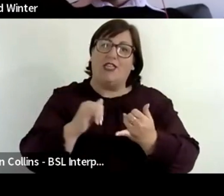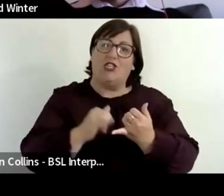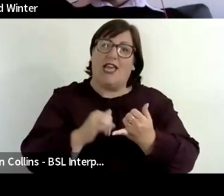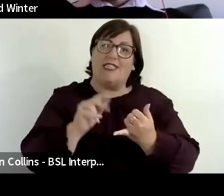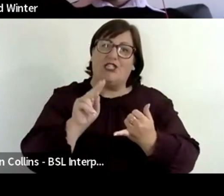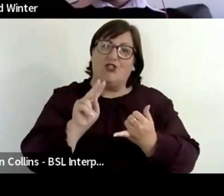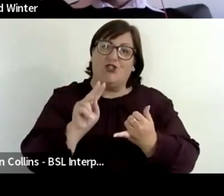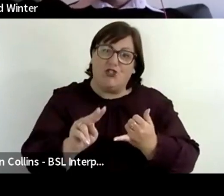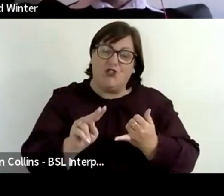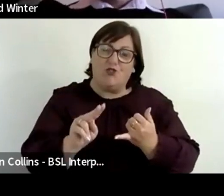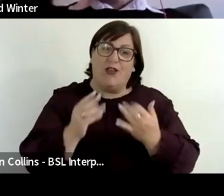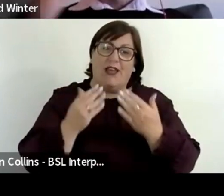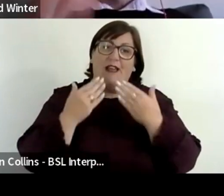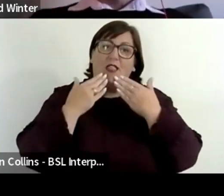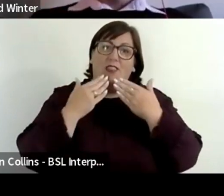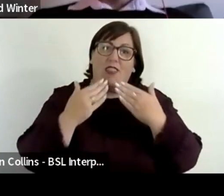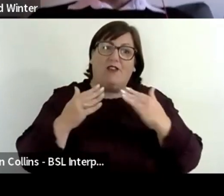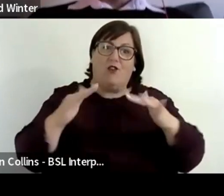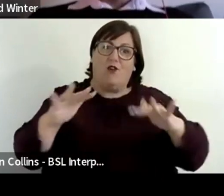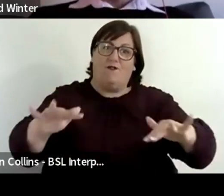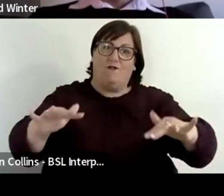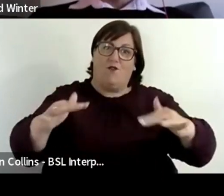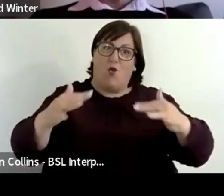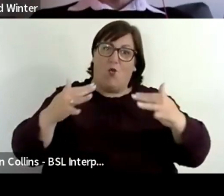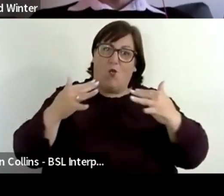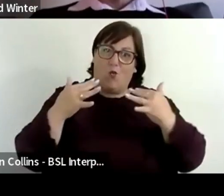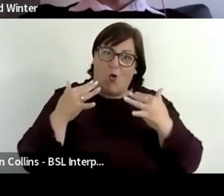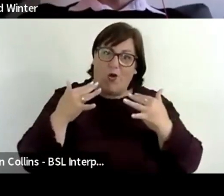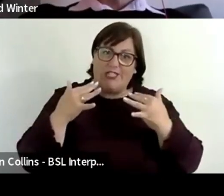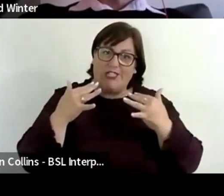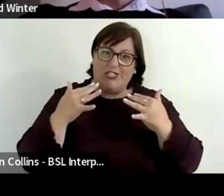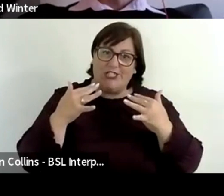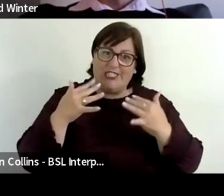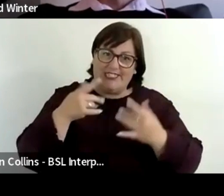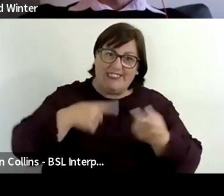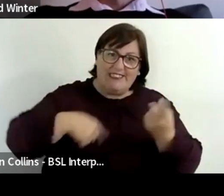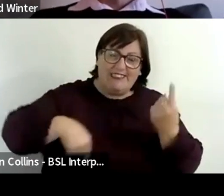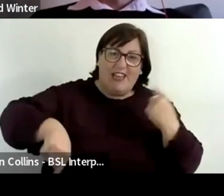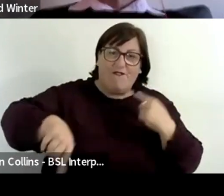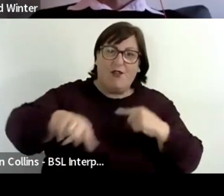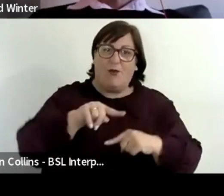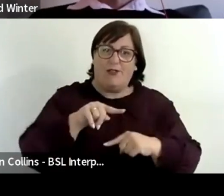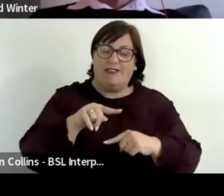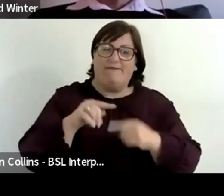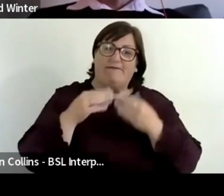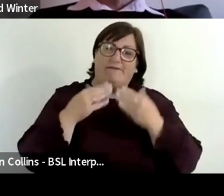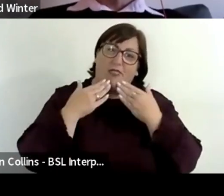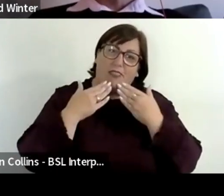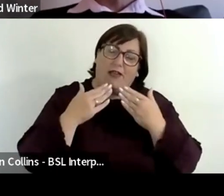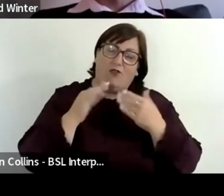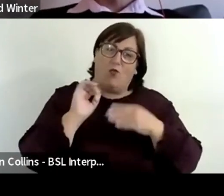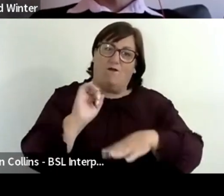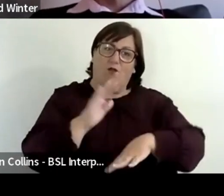Maria, Ambrose, Richard and Julie-Anne thank you so much for your time today. We really appreciate it.